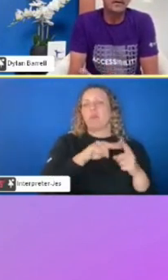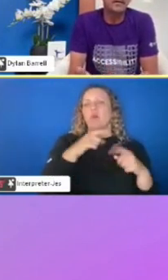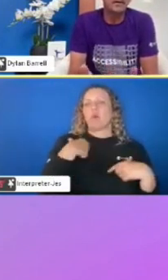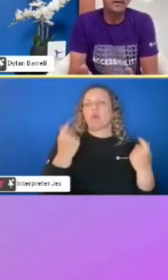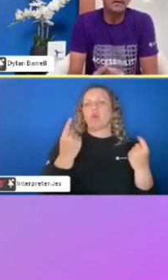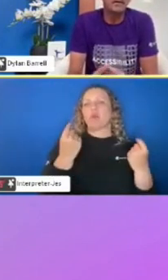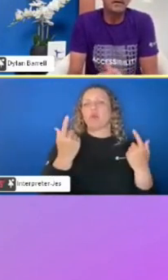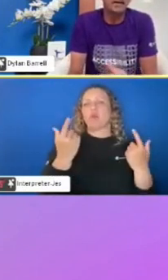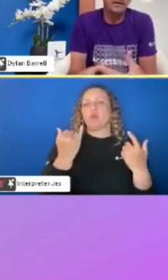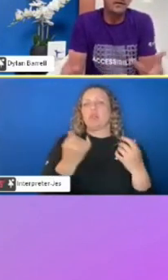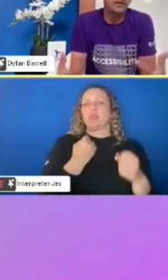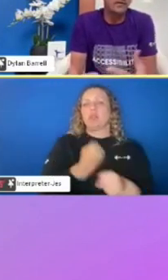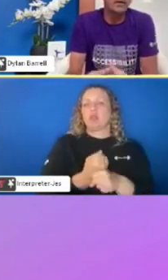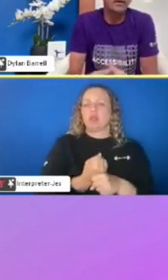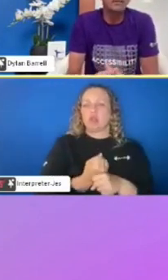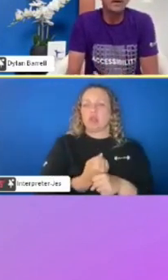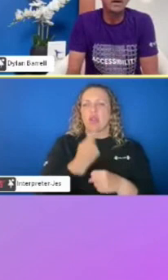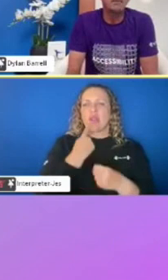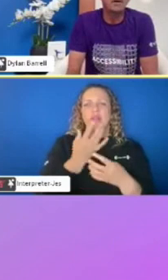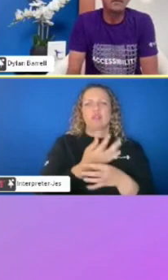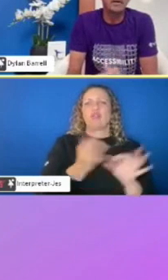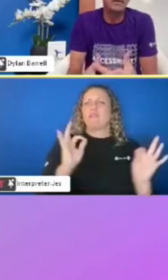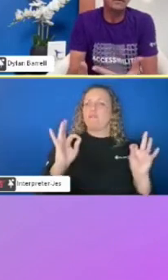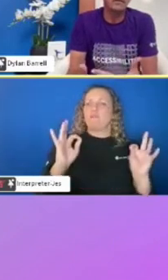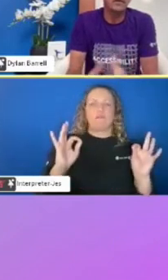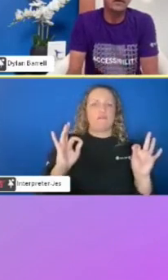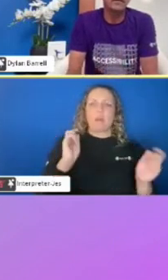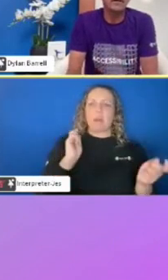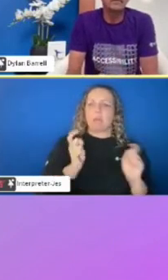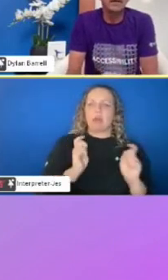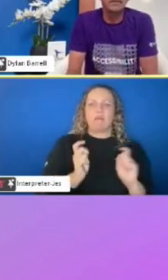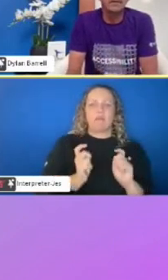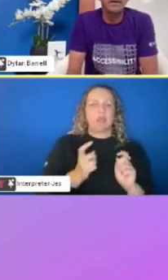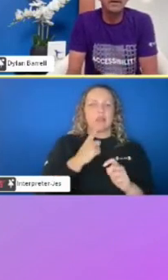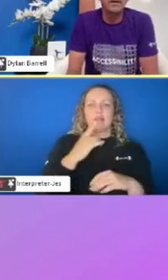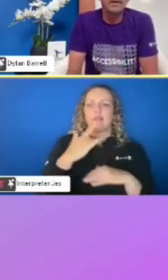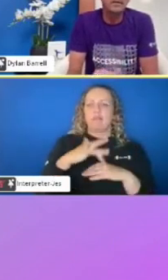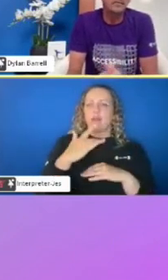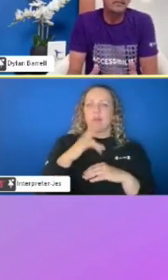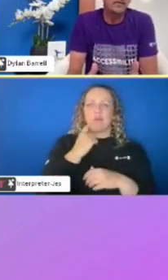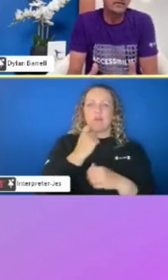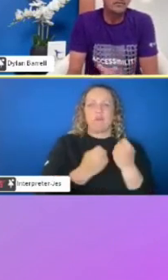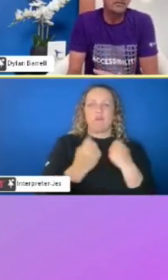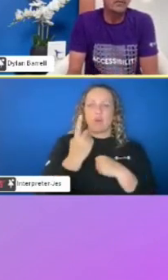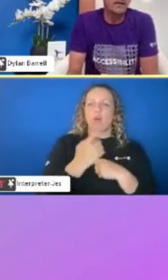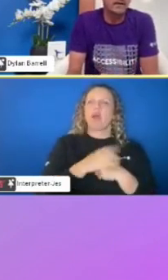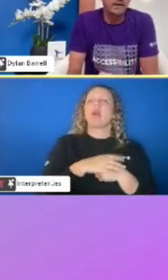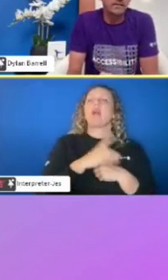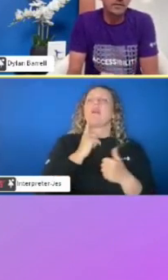and these are free modifications that are freely available to everybody, is, first of all, we modify the defaults